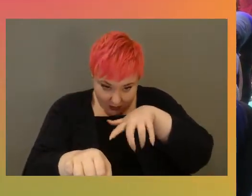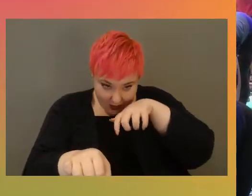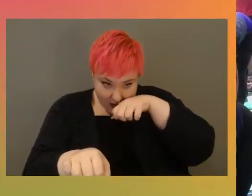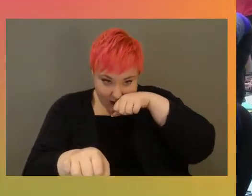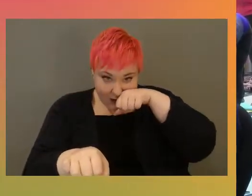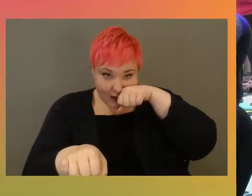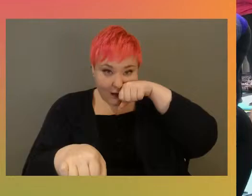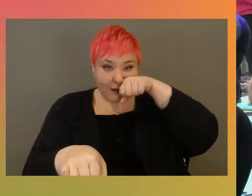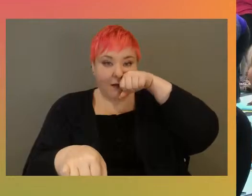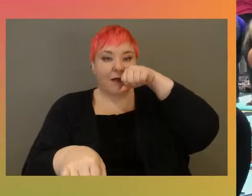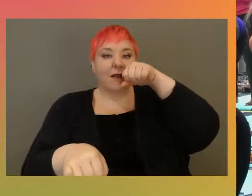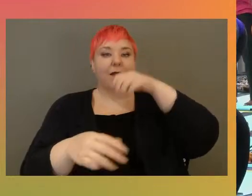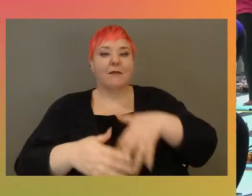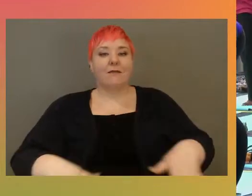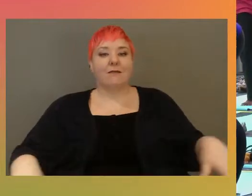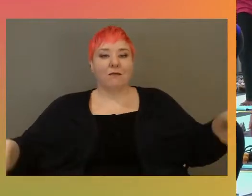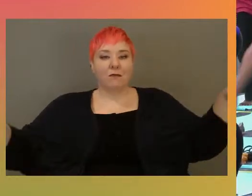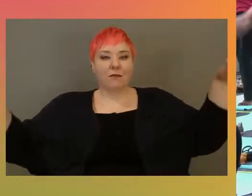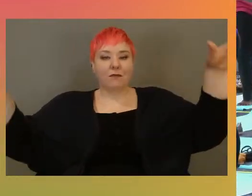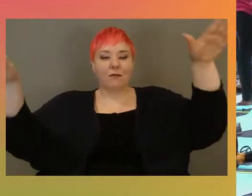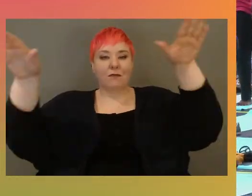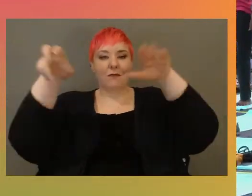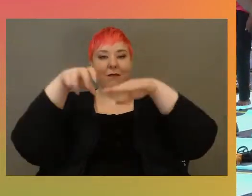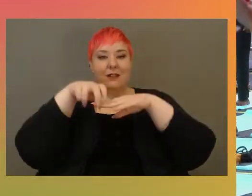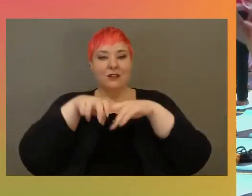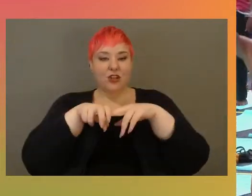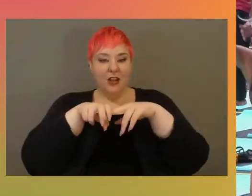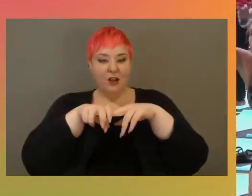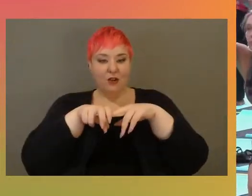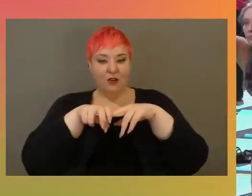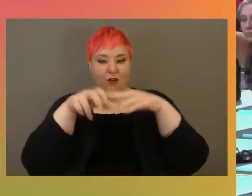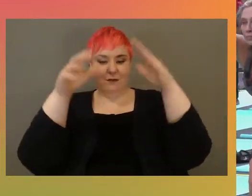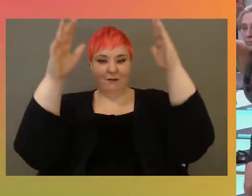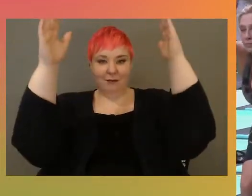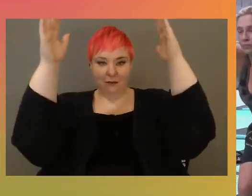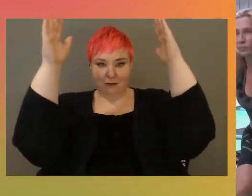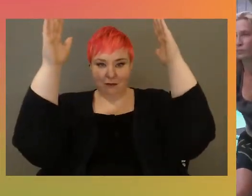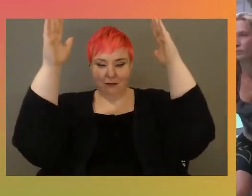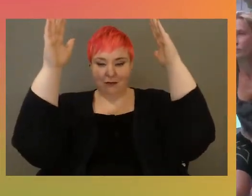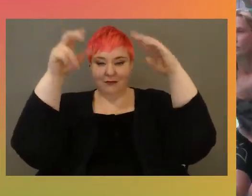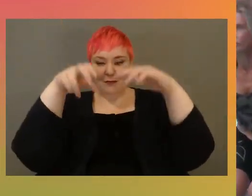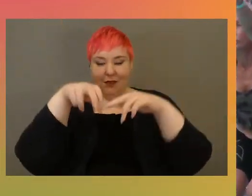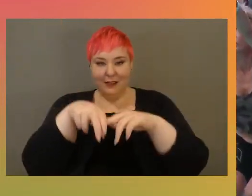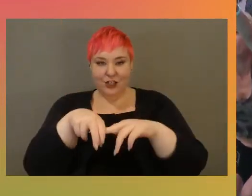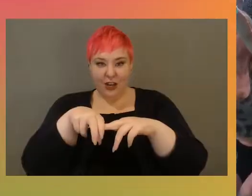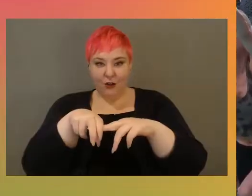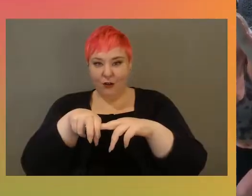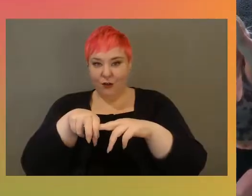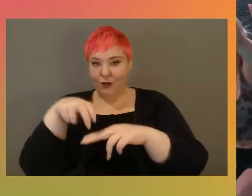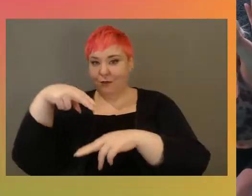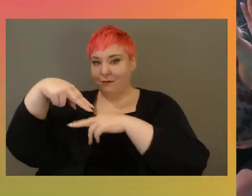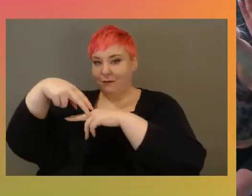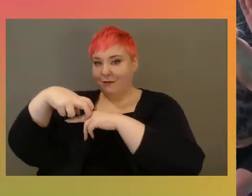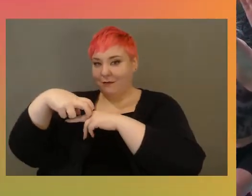WHEN YOU EXHALE, FALL FORWARD,